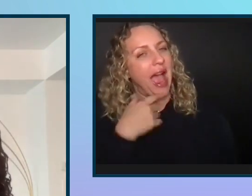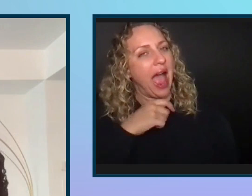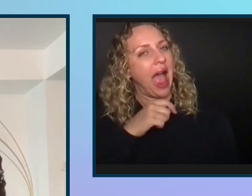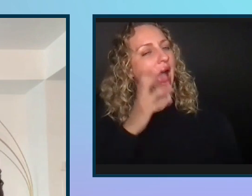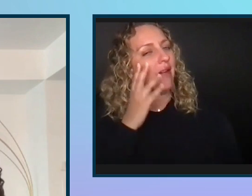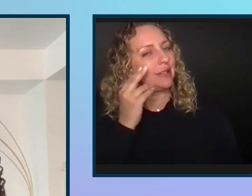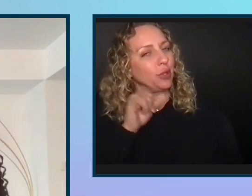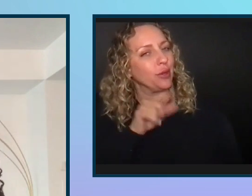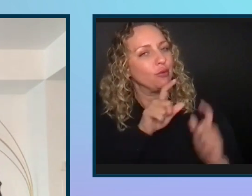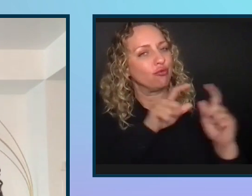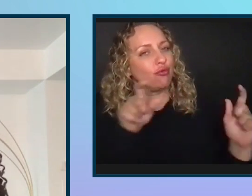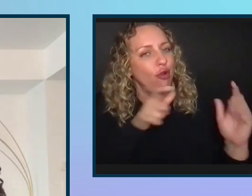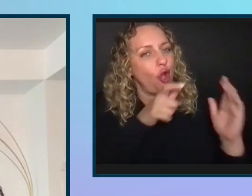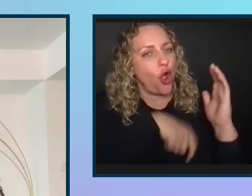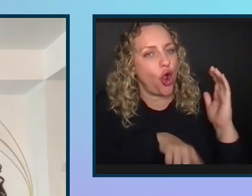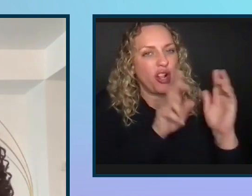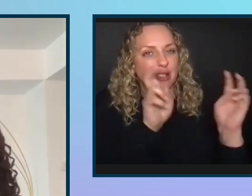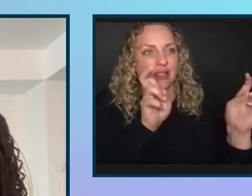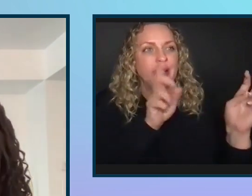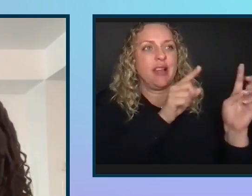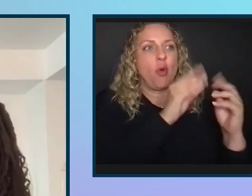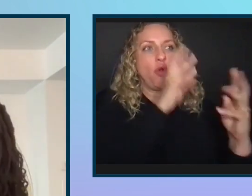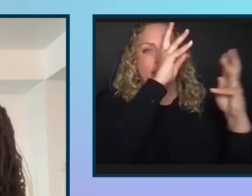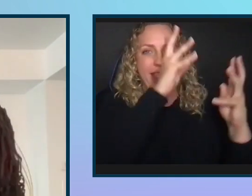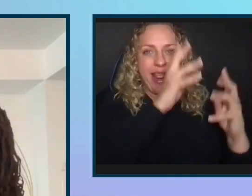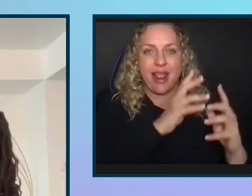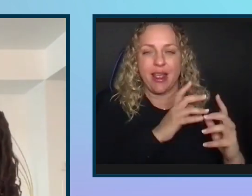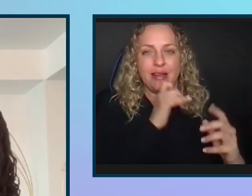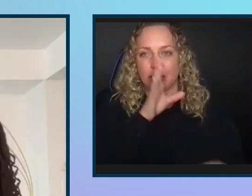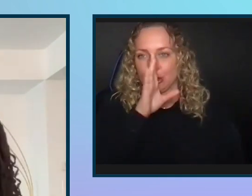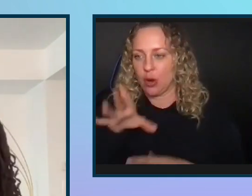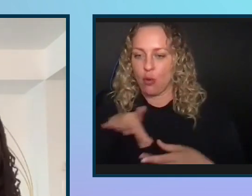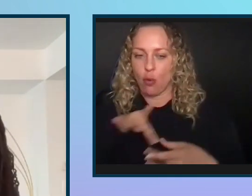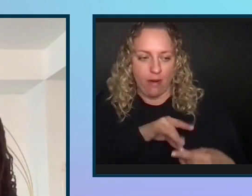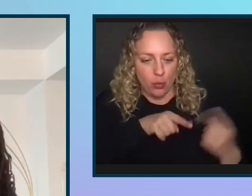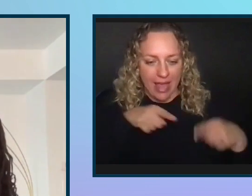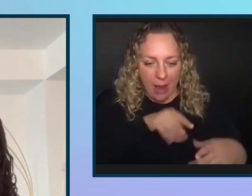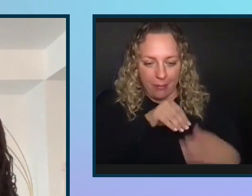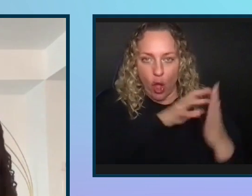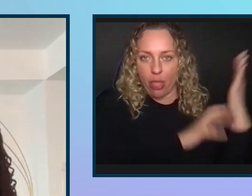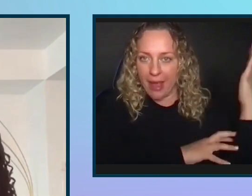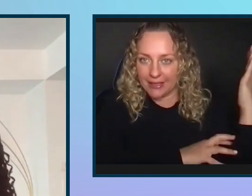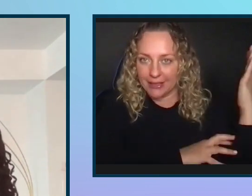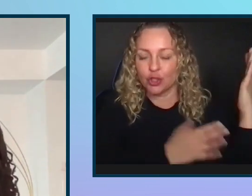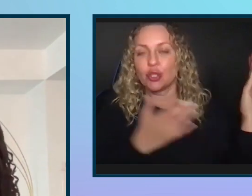where the page shuttle is like maybe a little bit more creative, doesn't directly reference what's happening on the page, I think there's an opportunity there